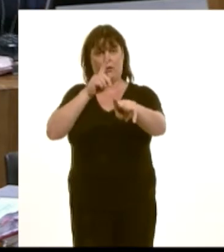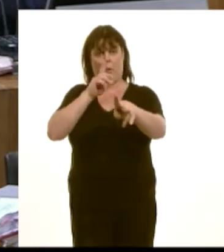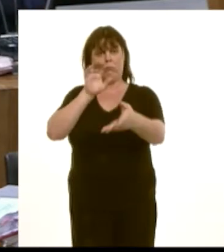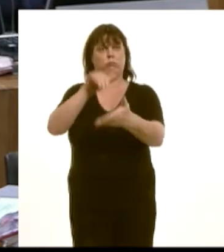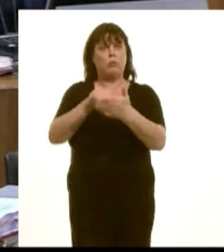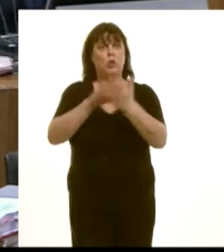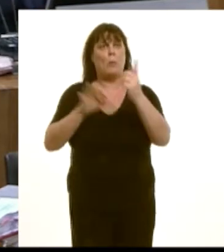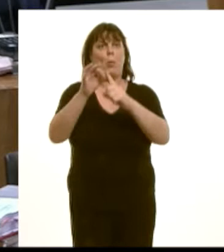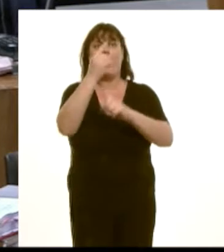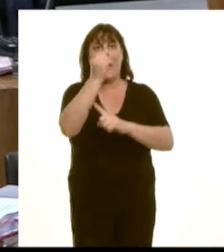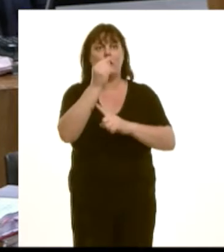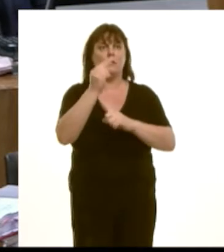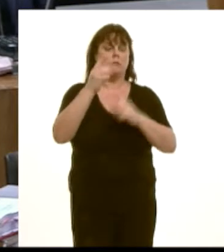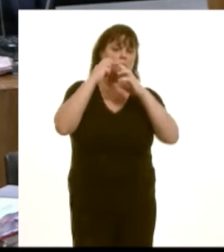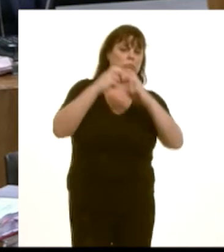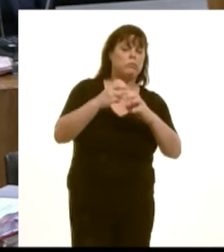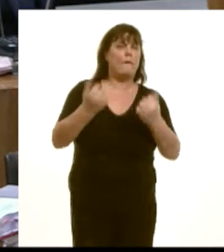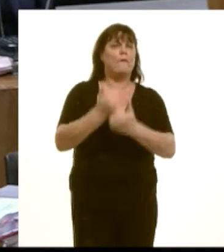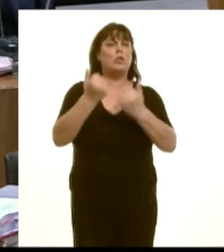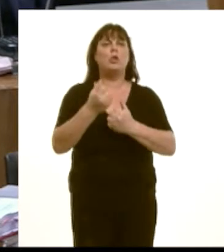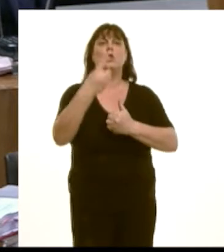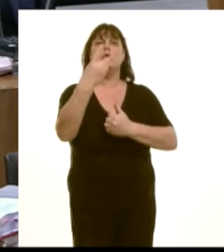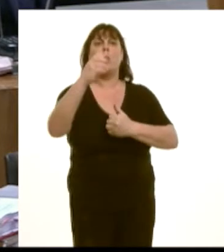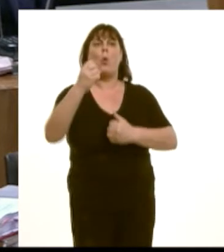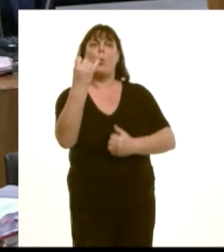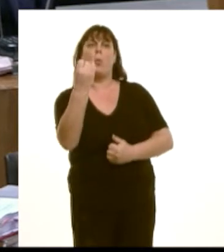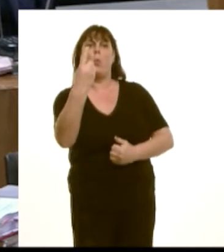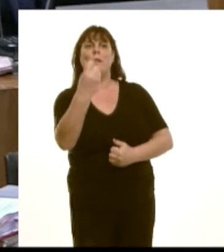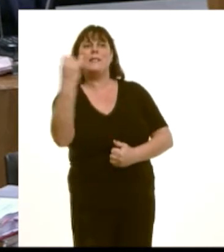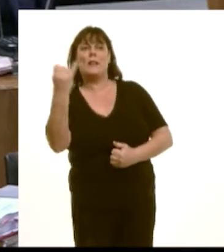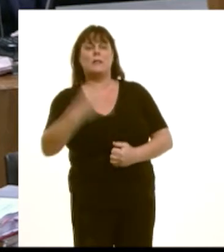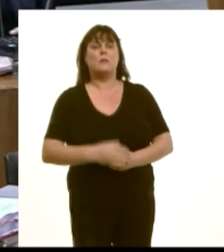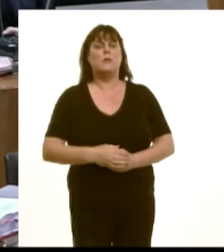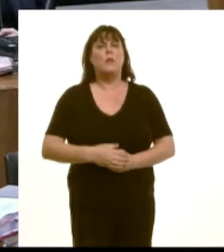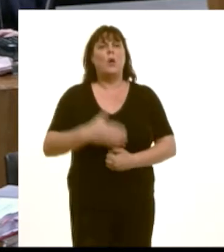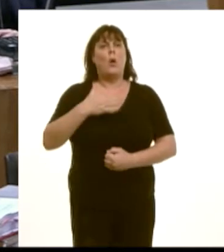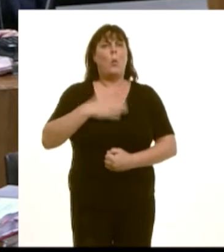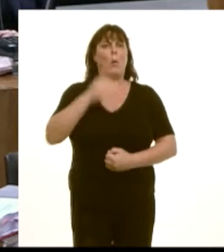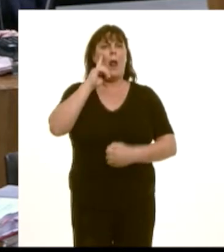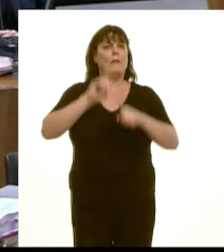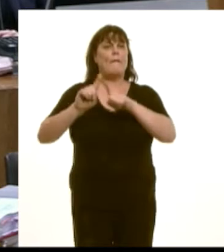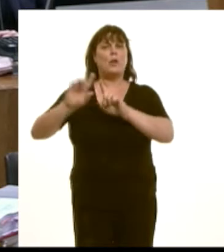2016. We expect then service patterns to be considered as part of the work to specify